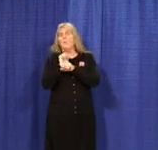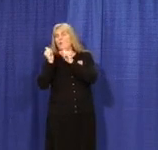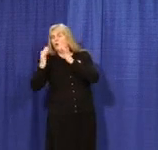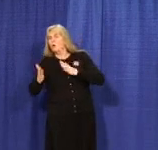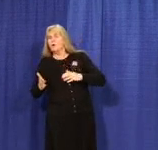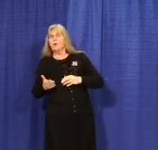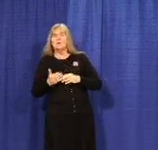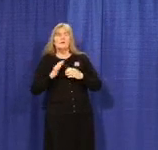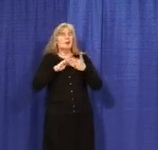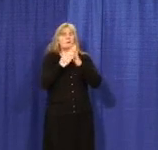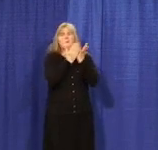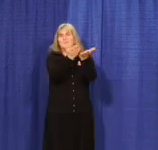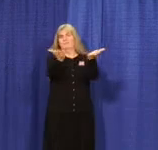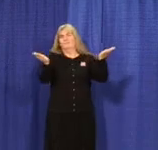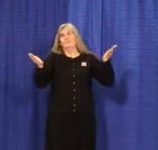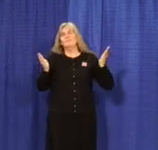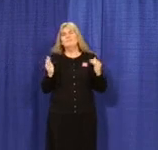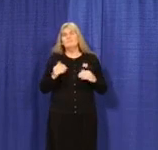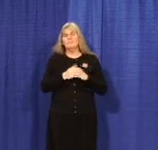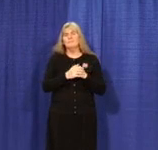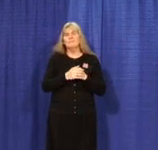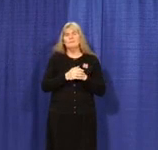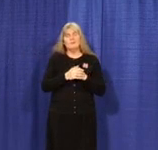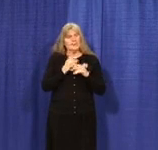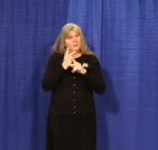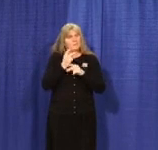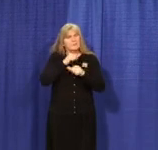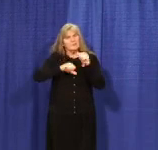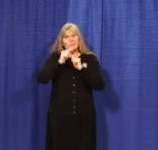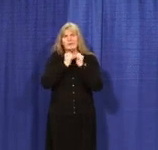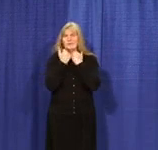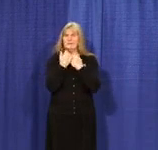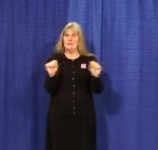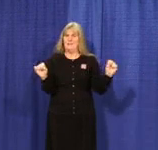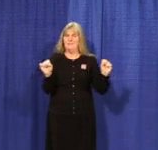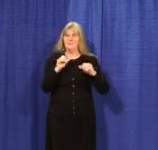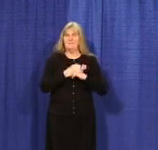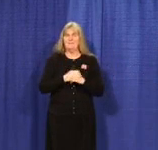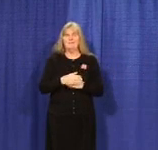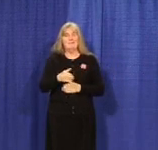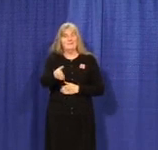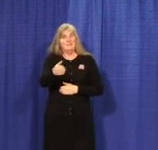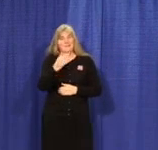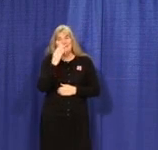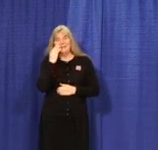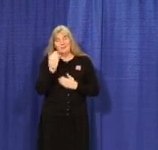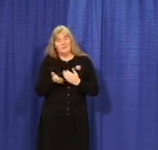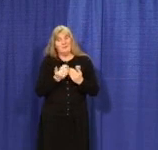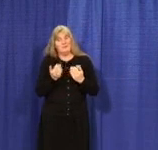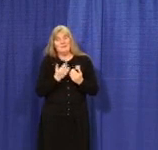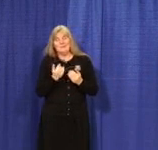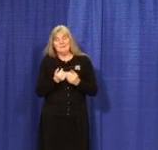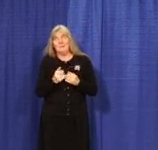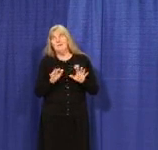Our community. And believe you me, I know it is easy to let your guard down. Just the other day, I was out